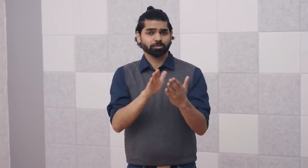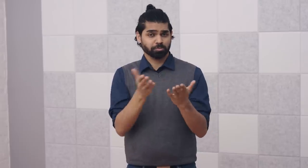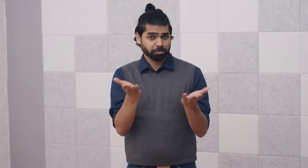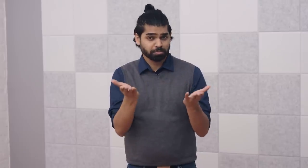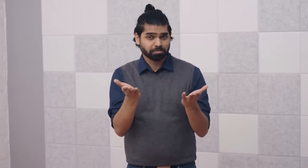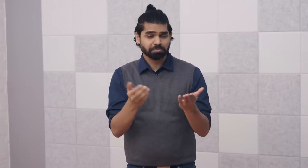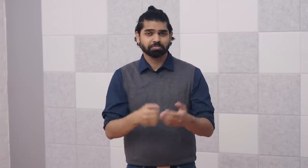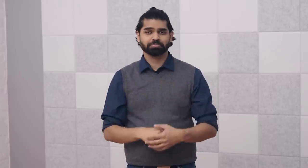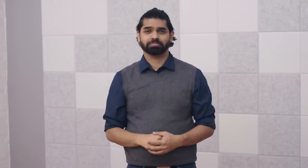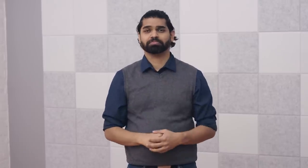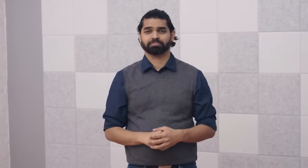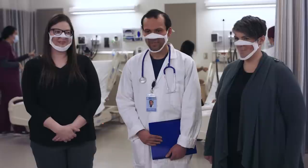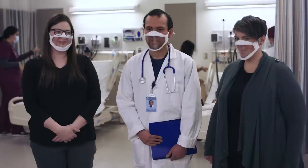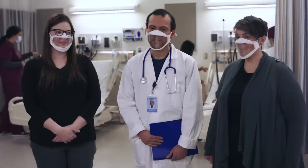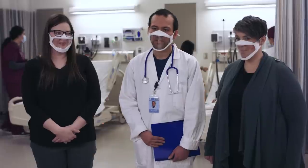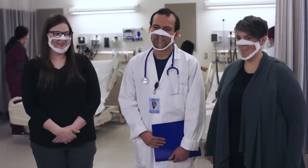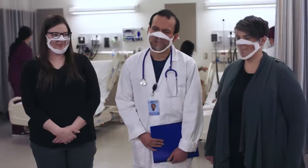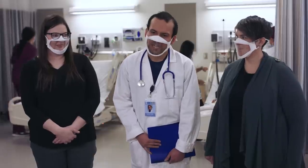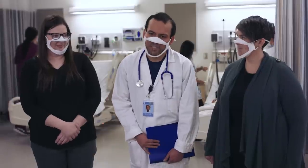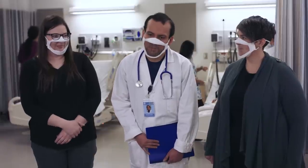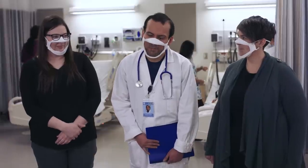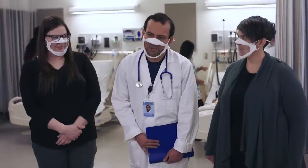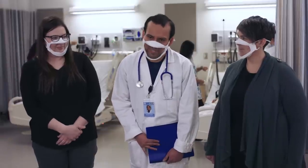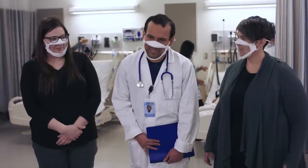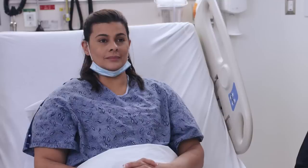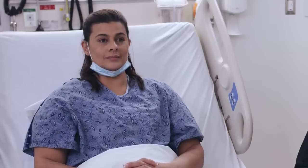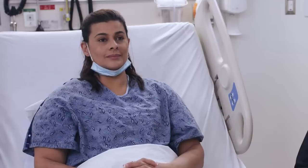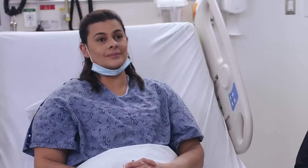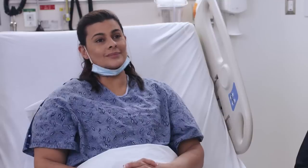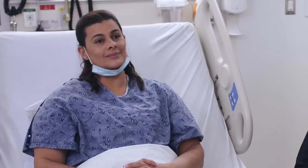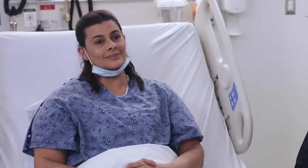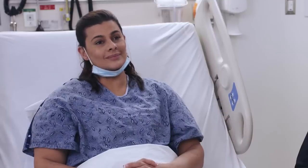Here are the most commonly used approaches. So how did the prep go last night, Rita?